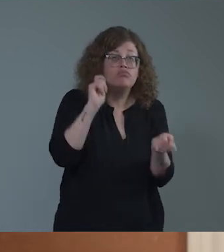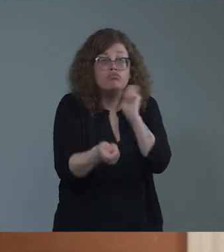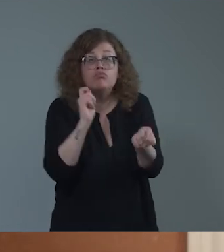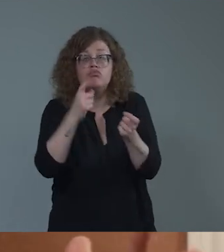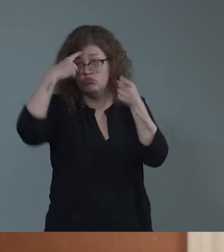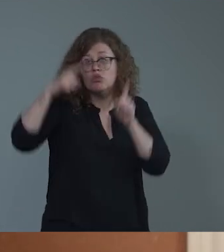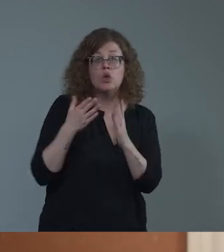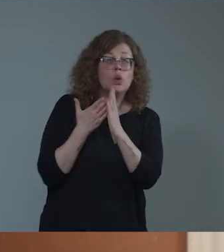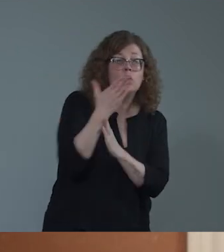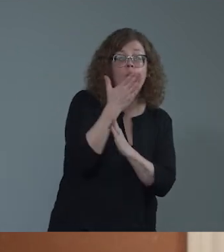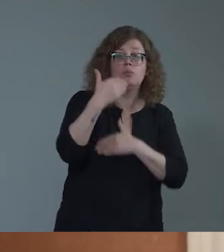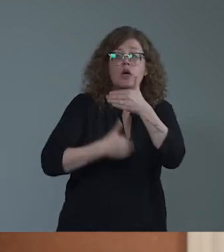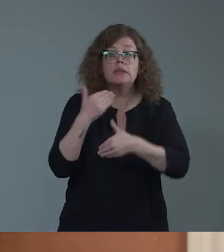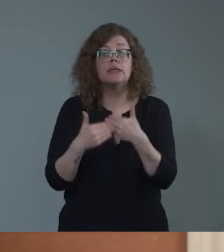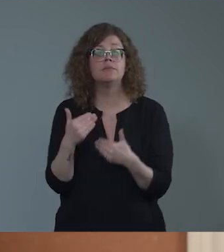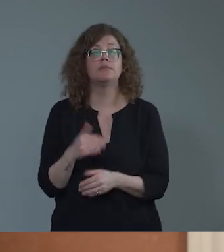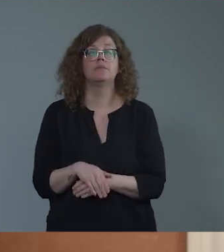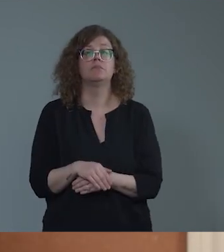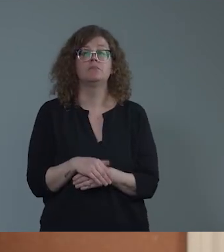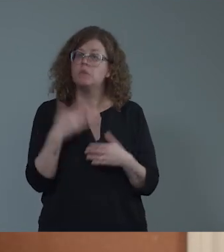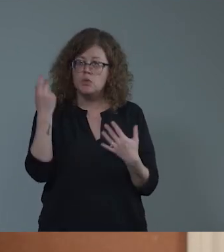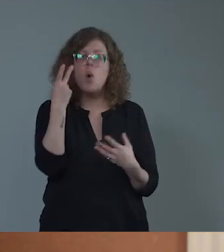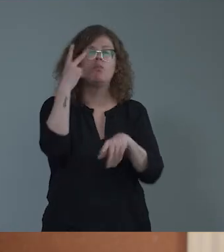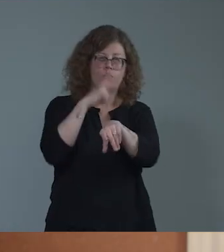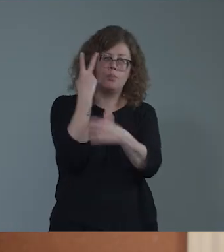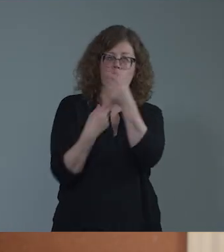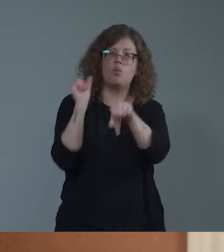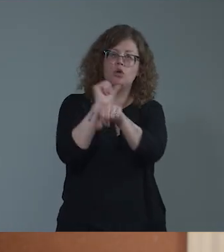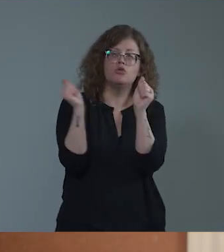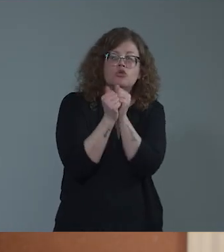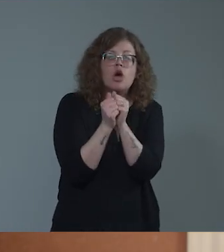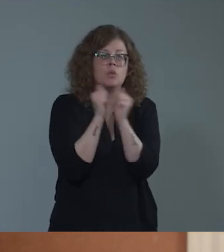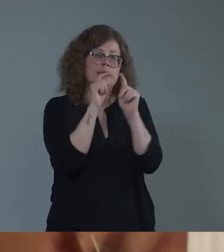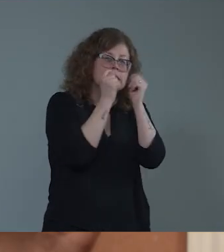your contract every time you do that. But you could revise the scope of work every time you do that.